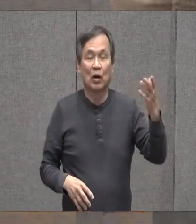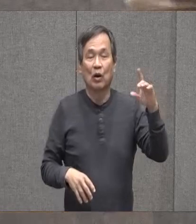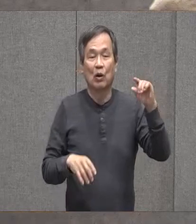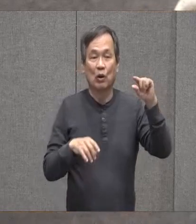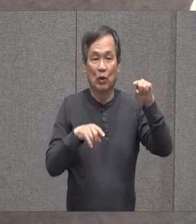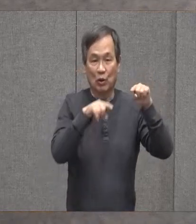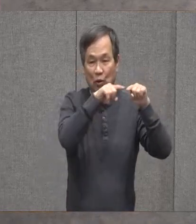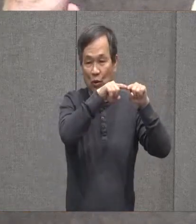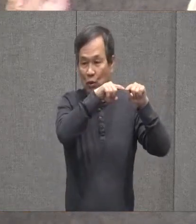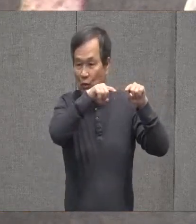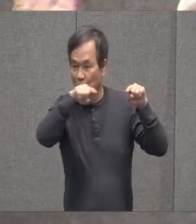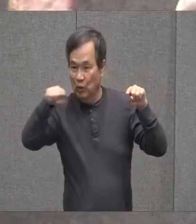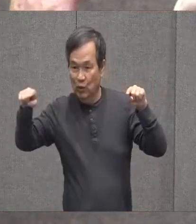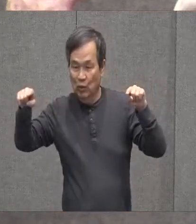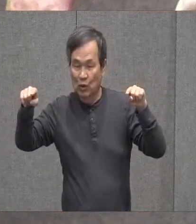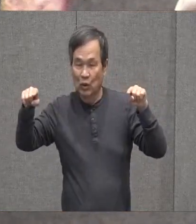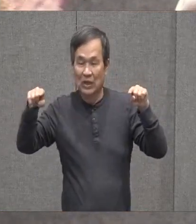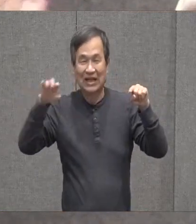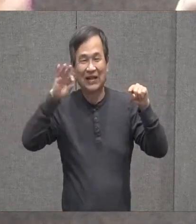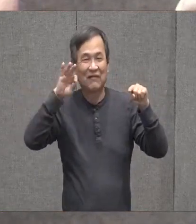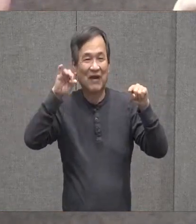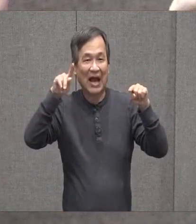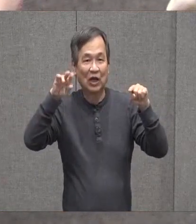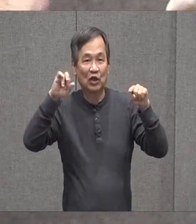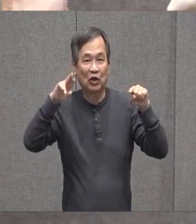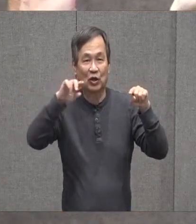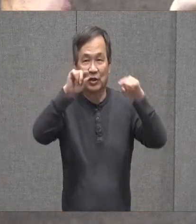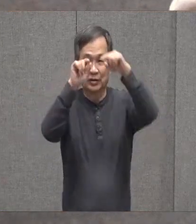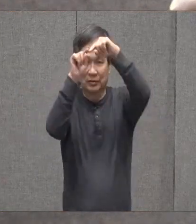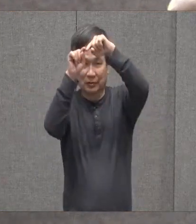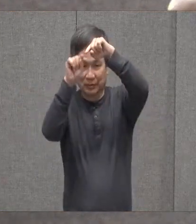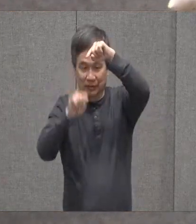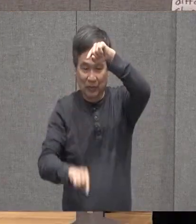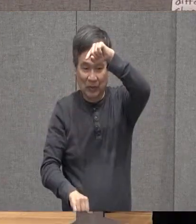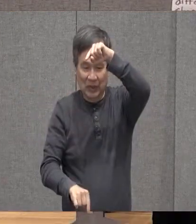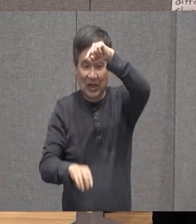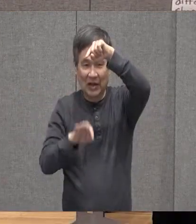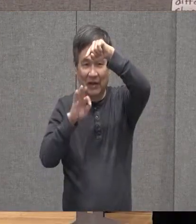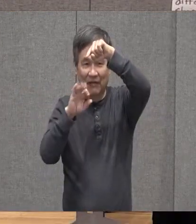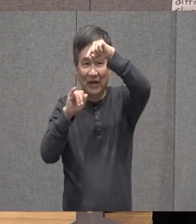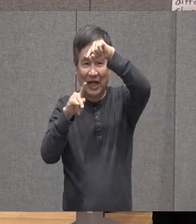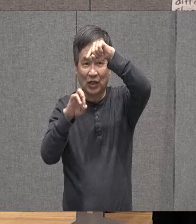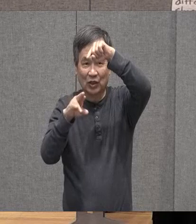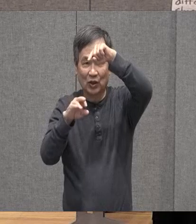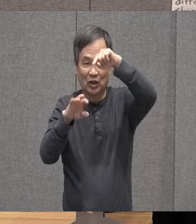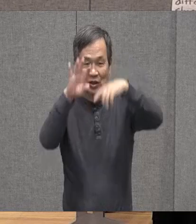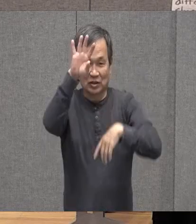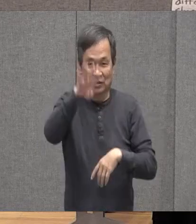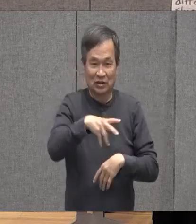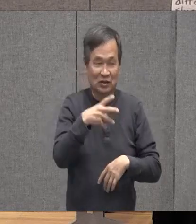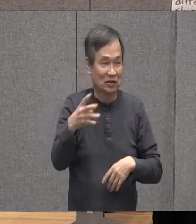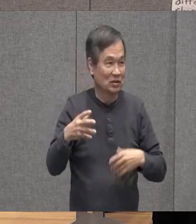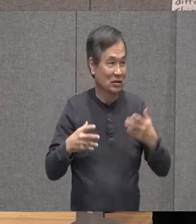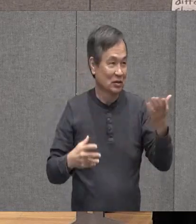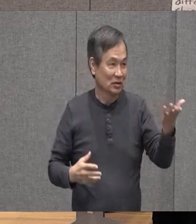and then in the column, or in each, these would also represent what it was